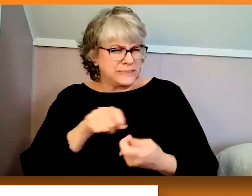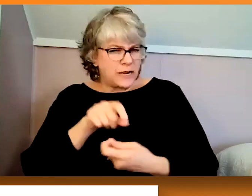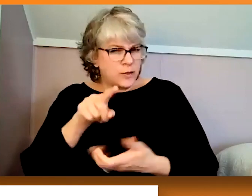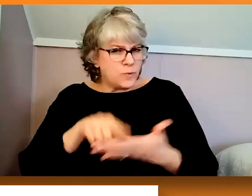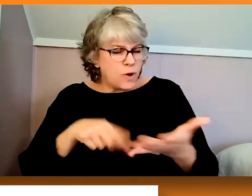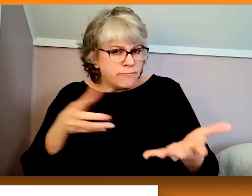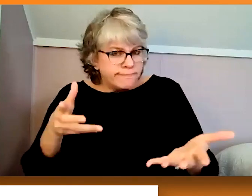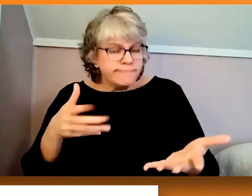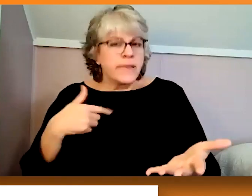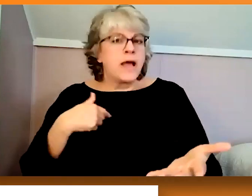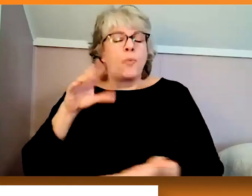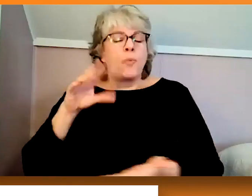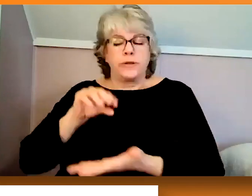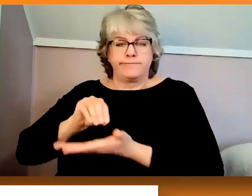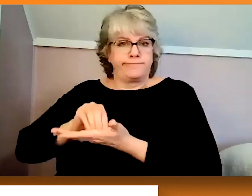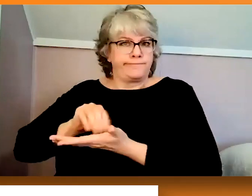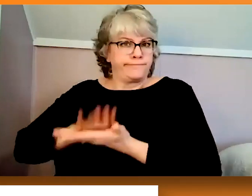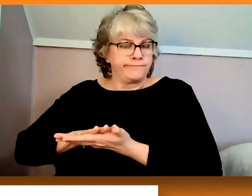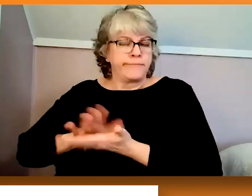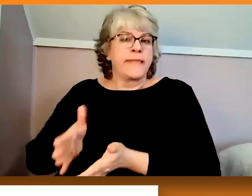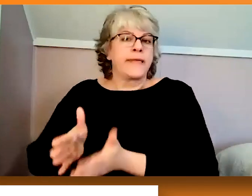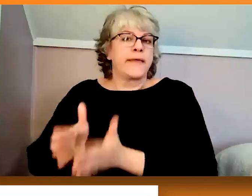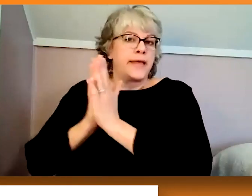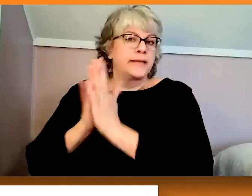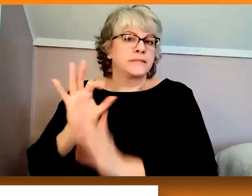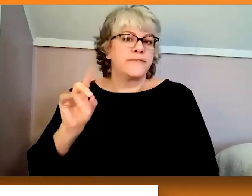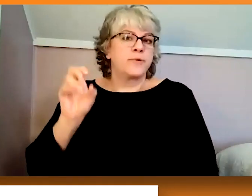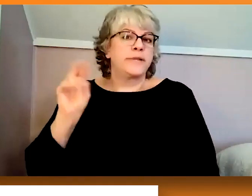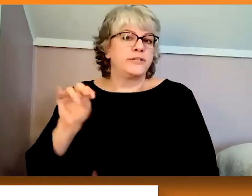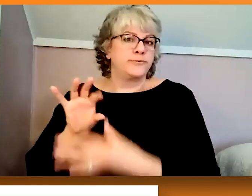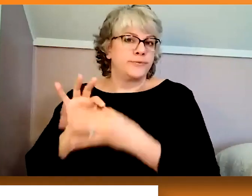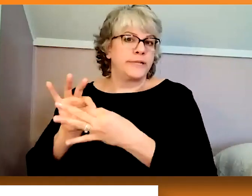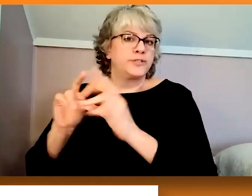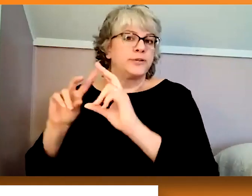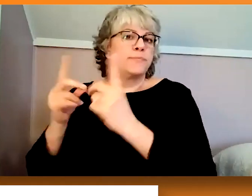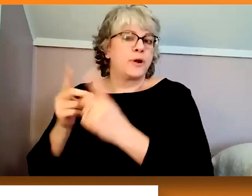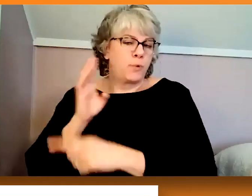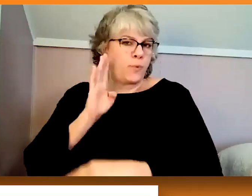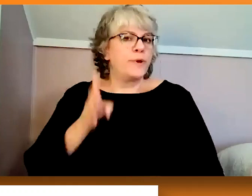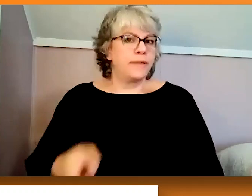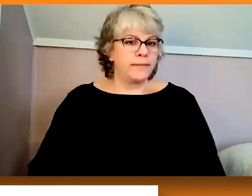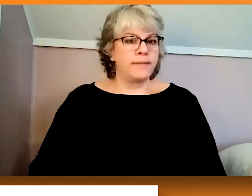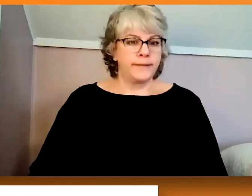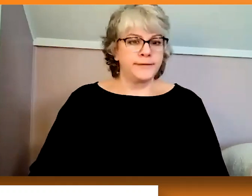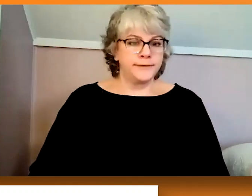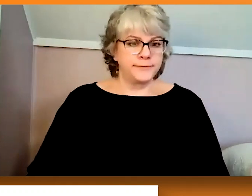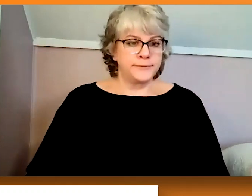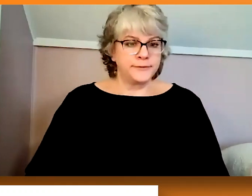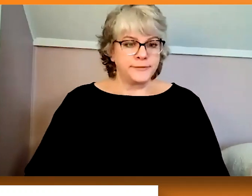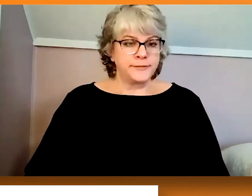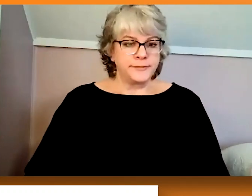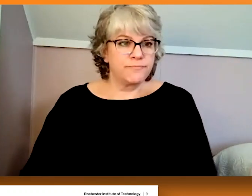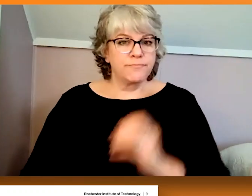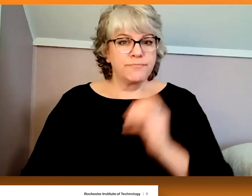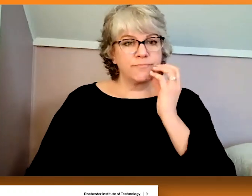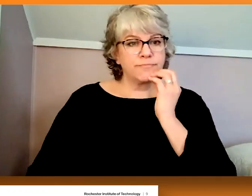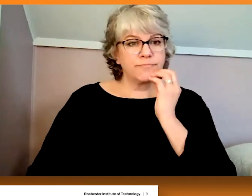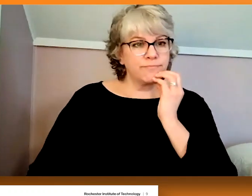to our Foundation Relations Department. Thank you, Bob.